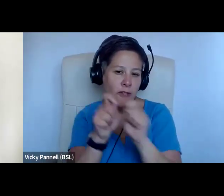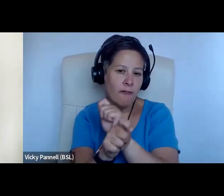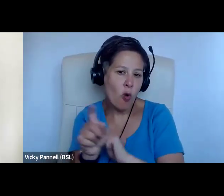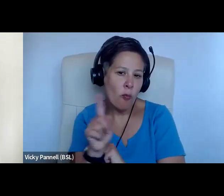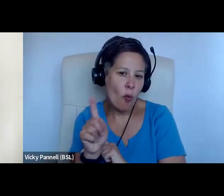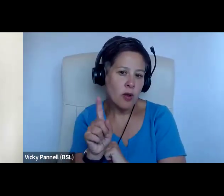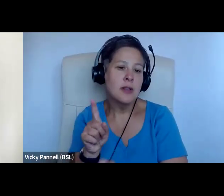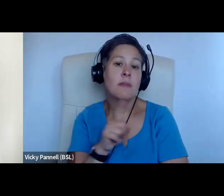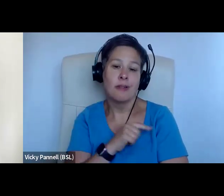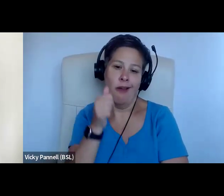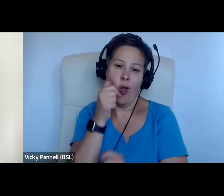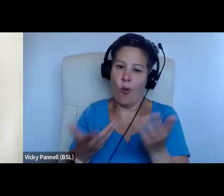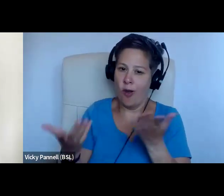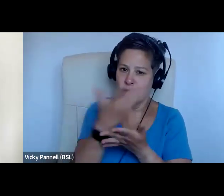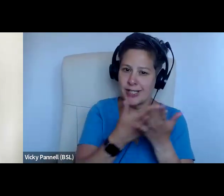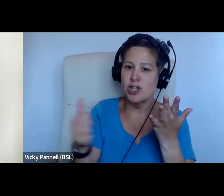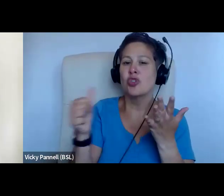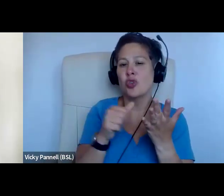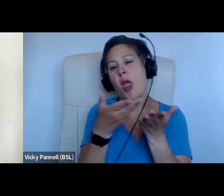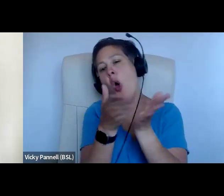genuinely are listening to the sector as well as that.